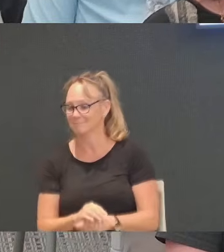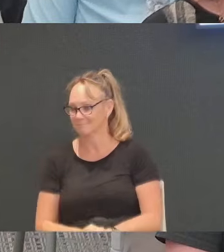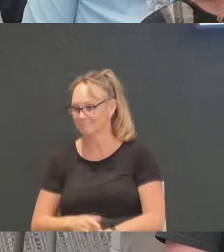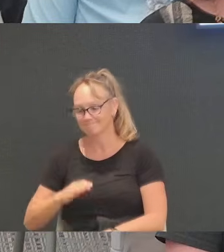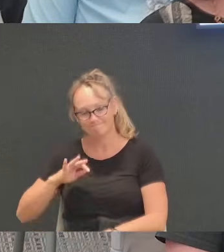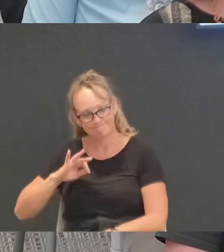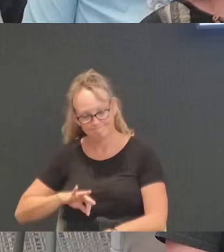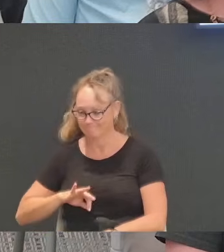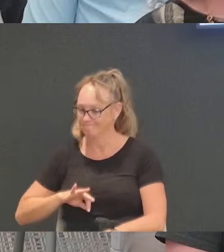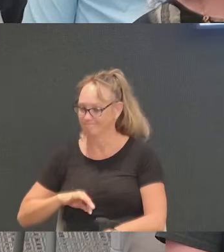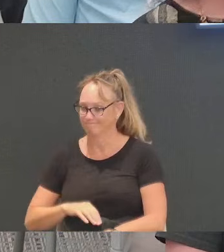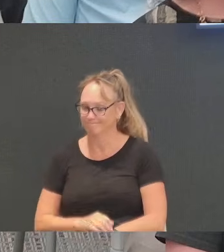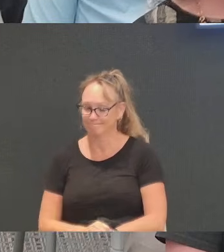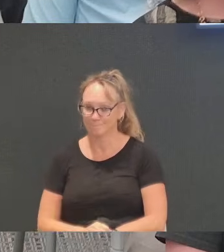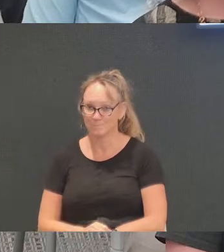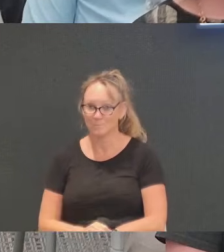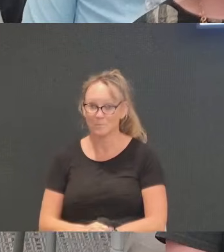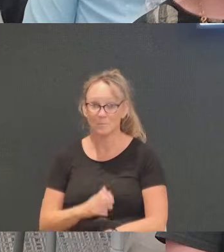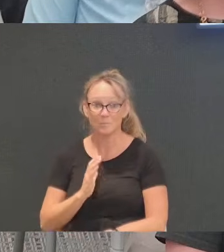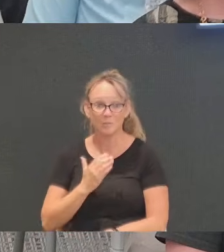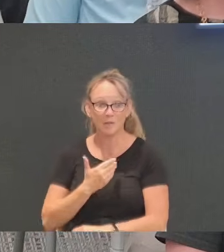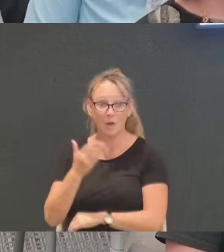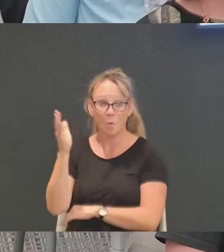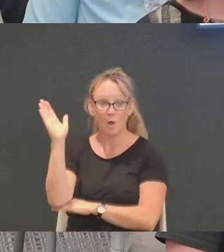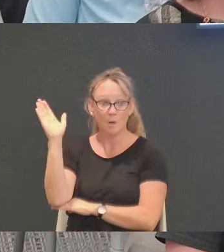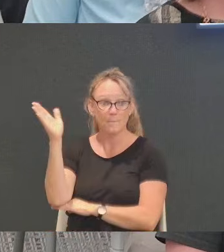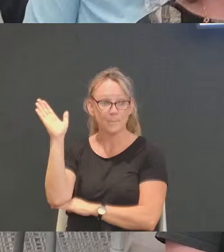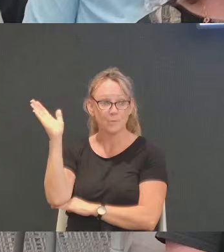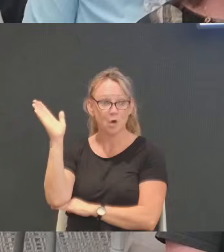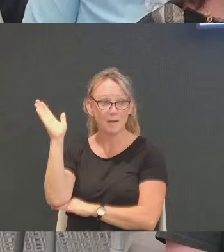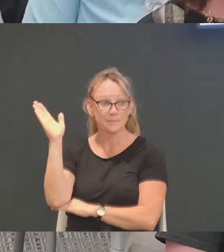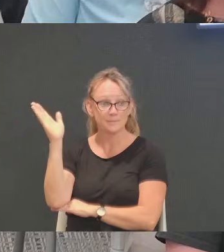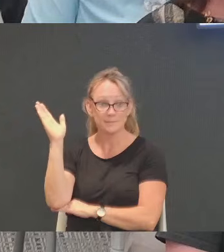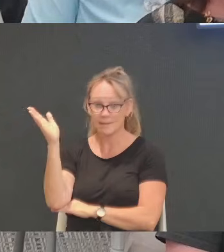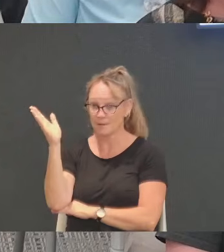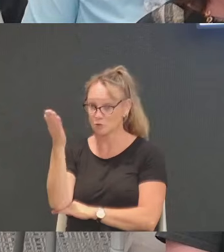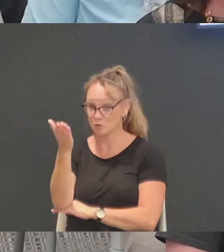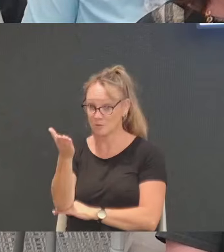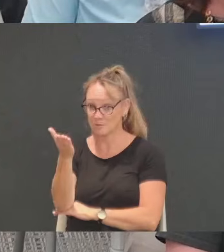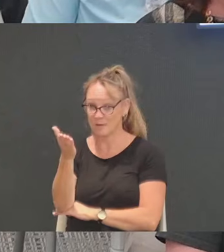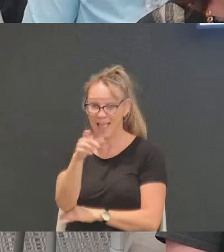in the presentation we we did hear about the need is outpacing the resources but without